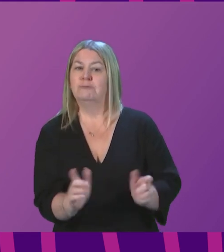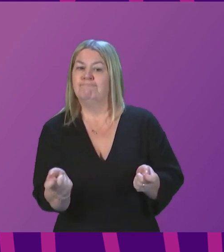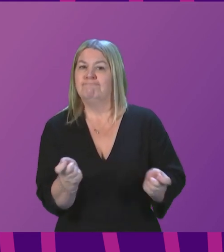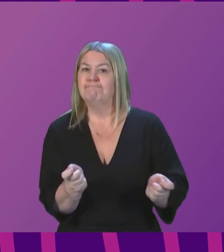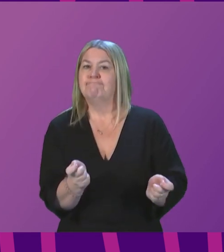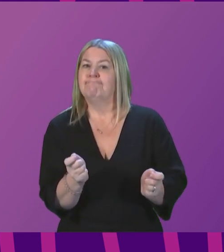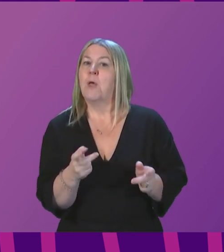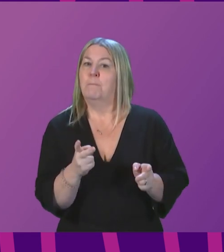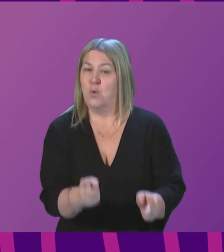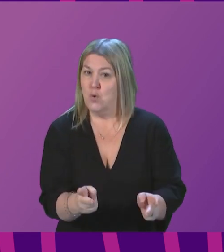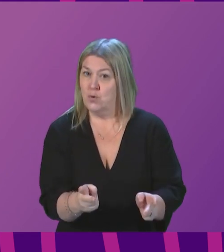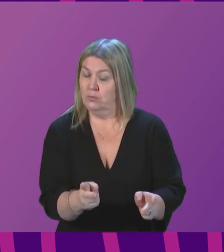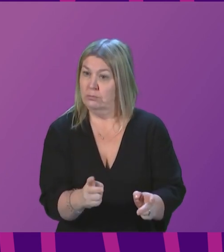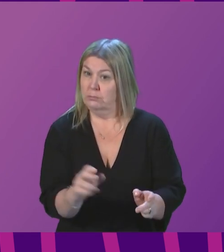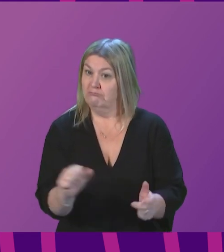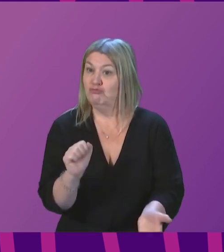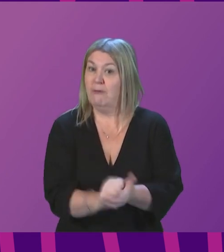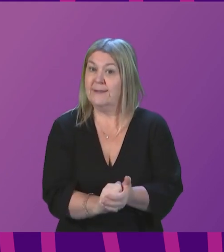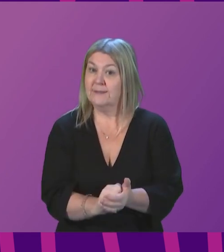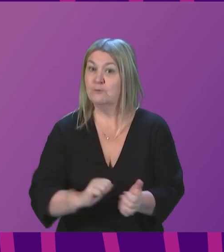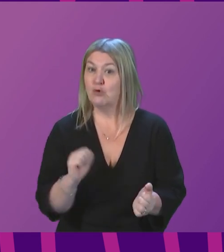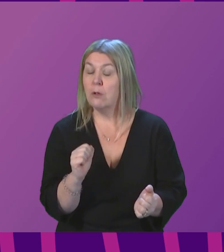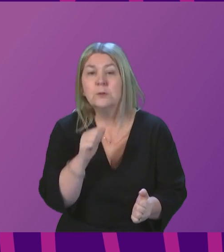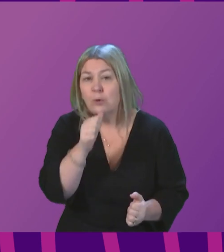That is my sentiment, but those are not actually my words.